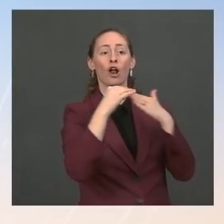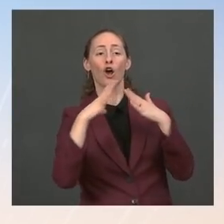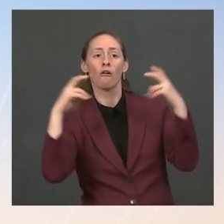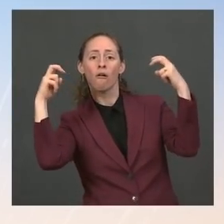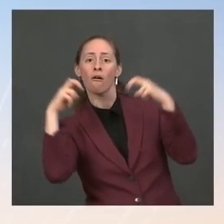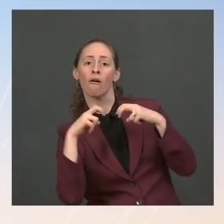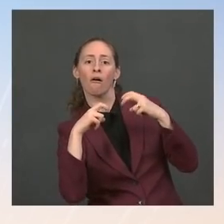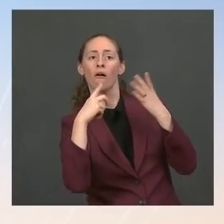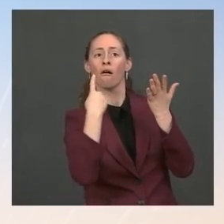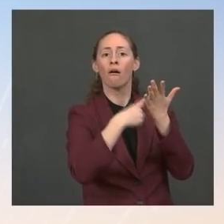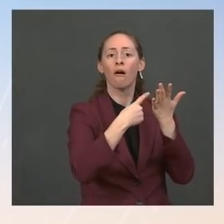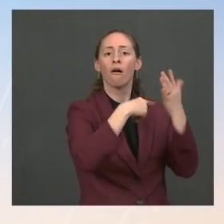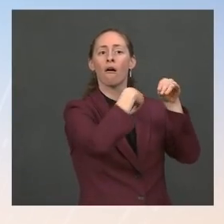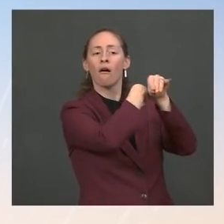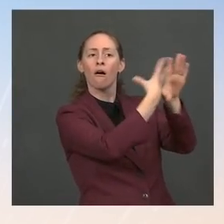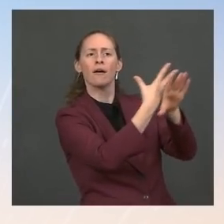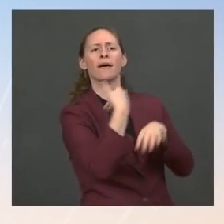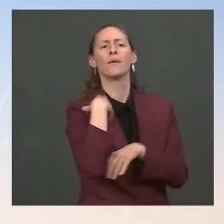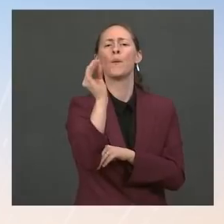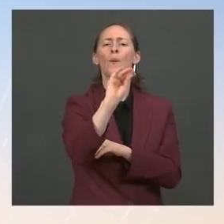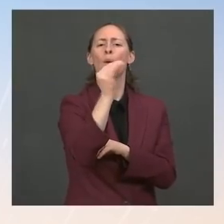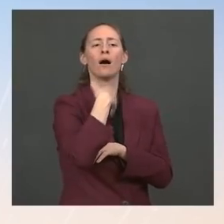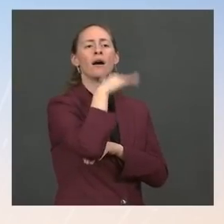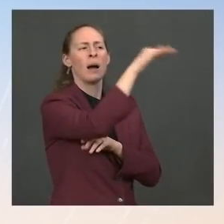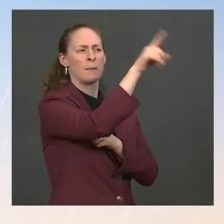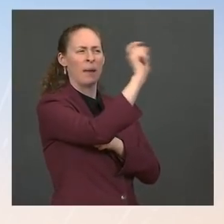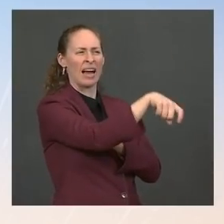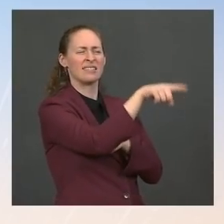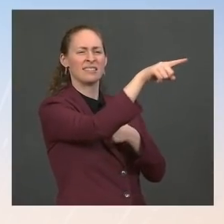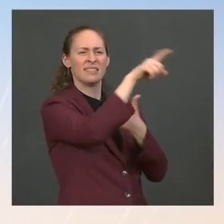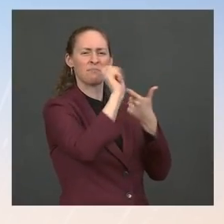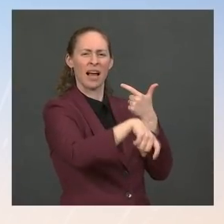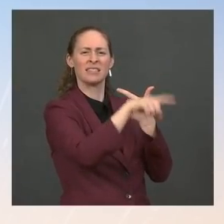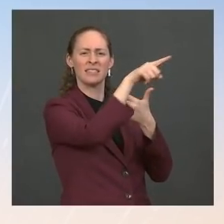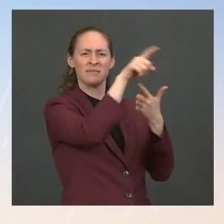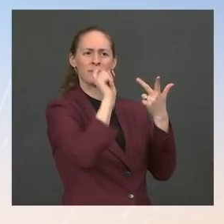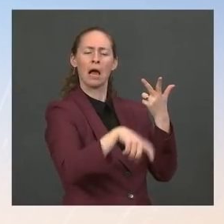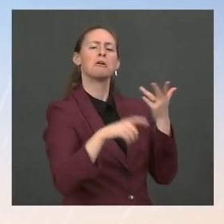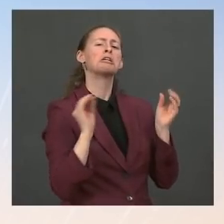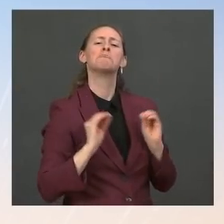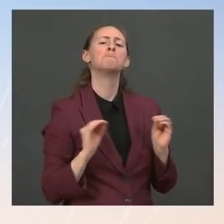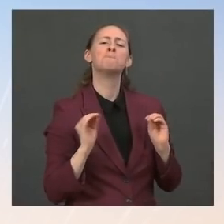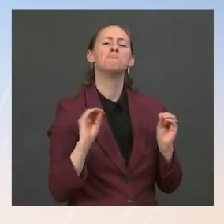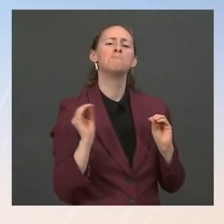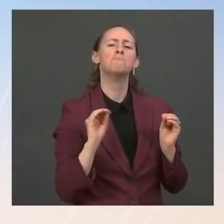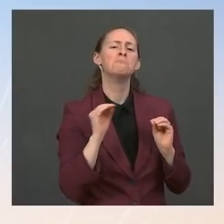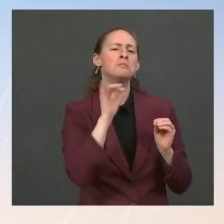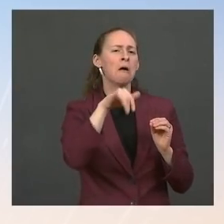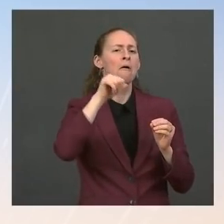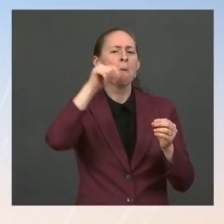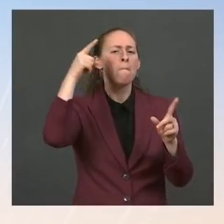more because this is about setting the terms, in our view, of an effective competition where we're in a position to defend our values --